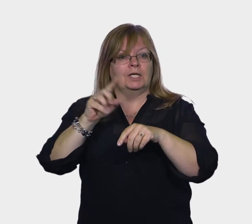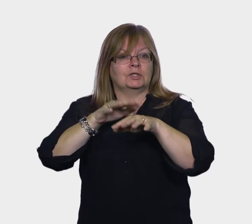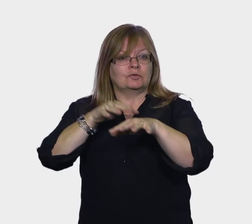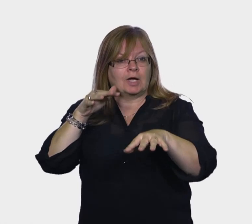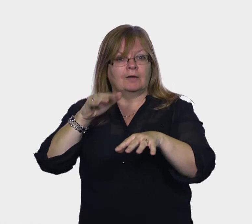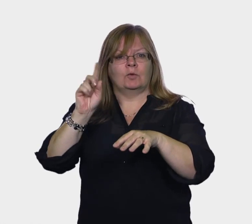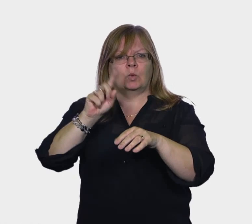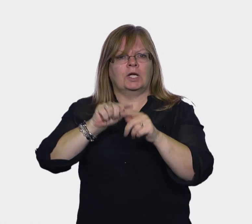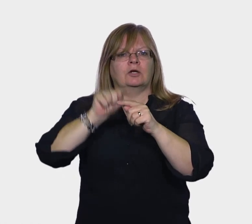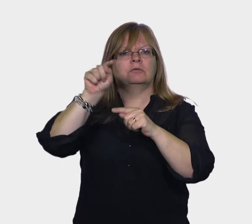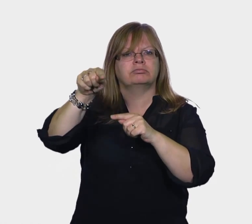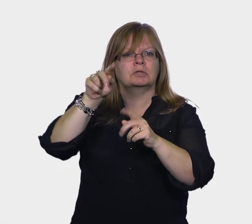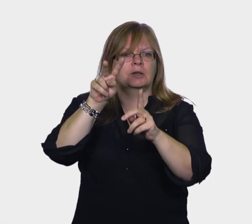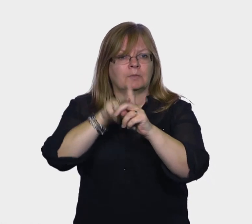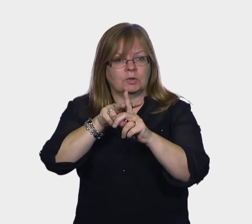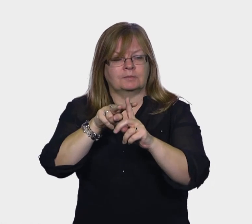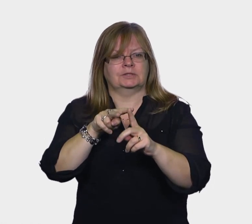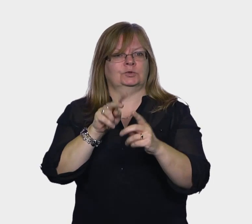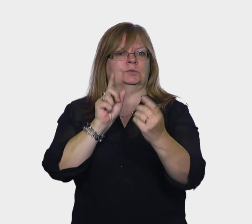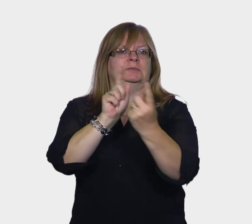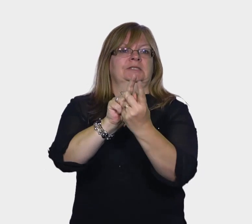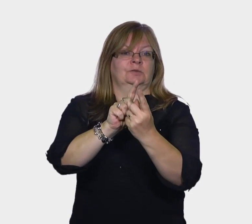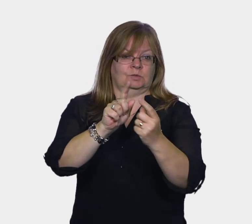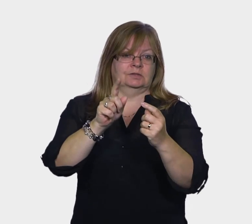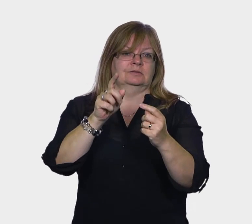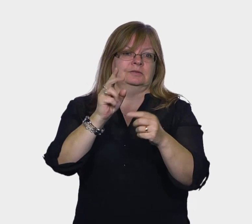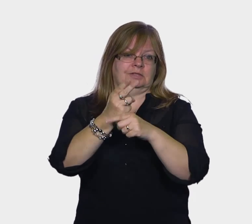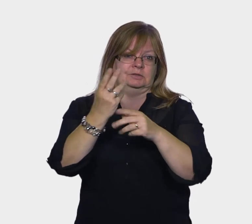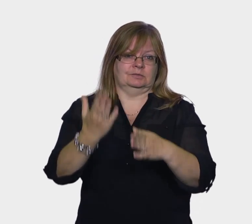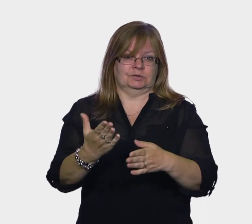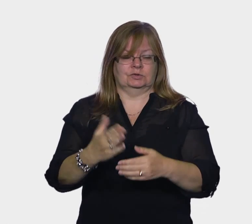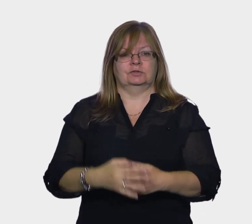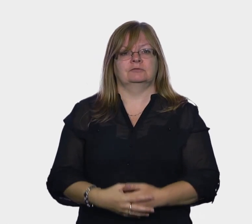for staff to travel to appointments with consumers.